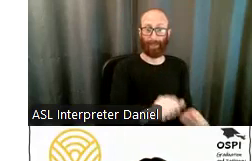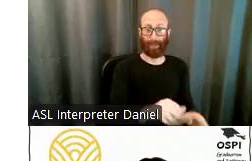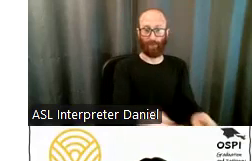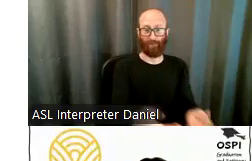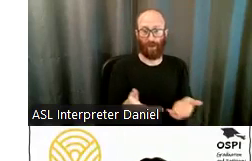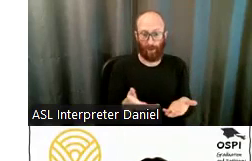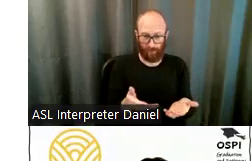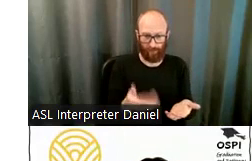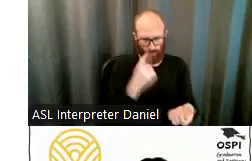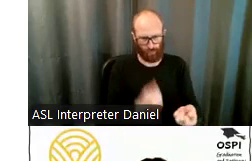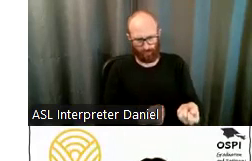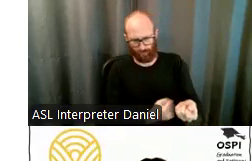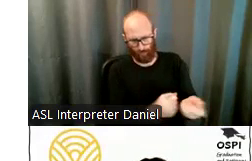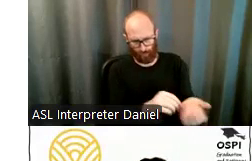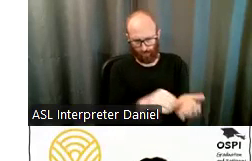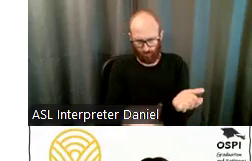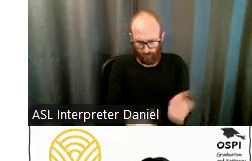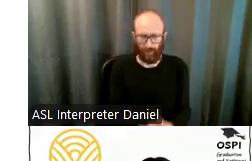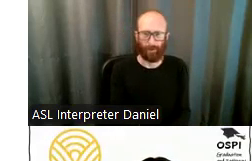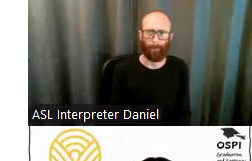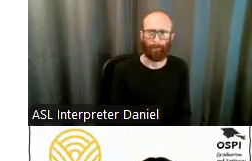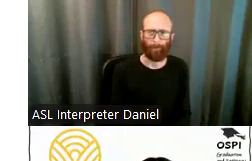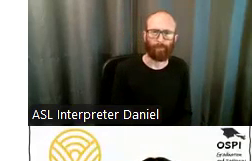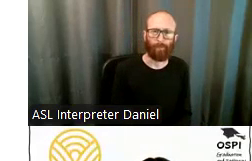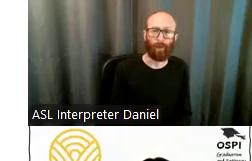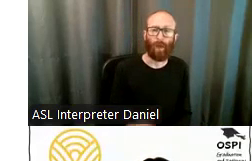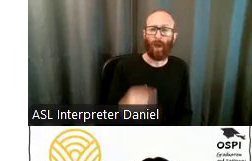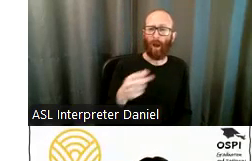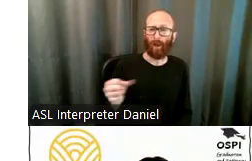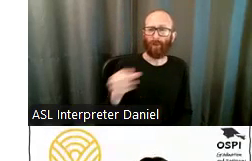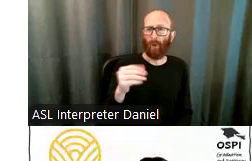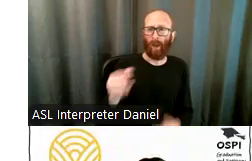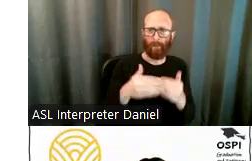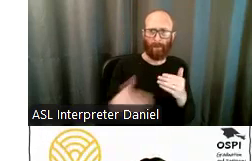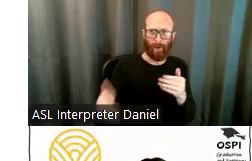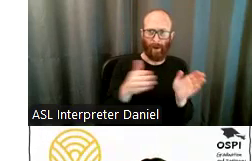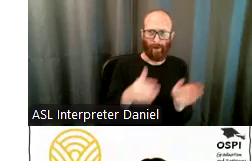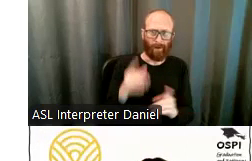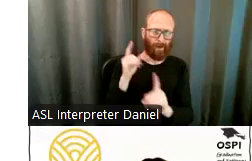support our students. High School and Beyond plan is intended to help our students answer